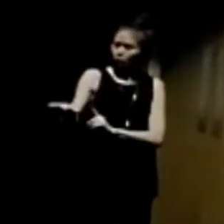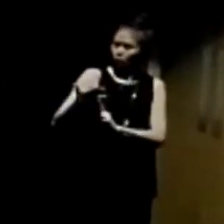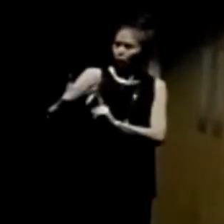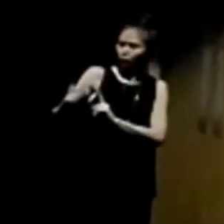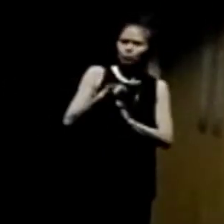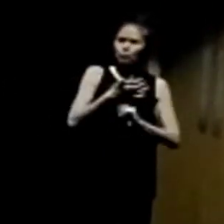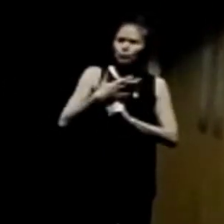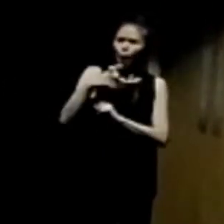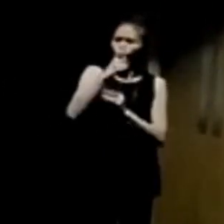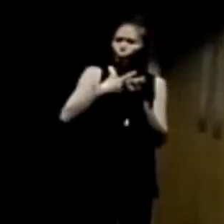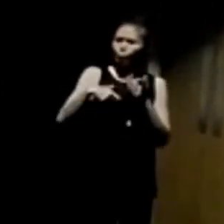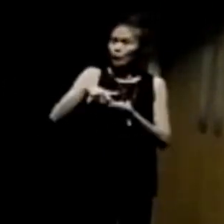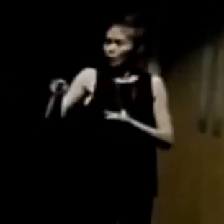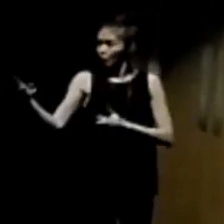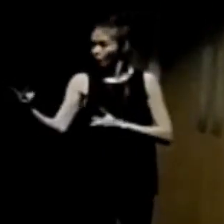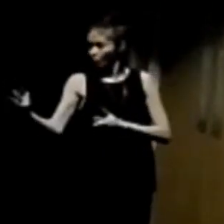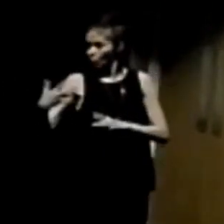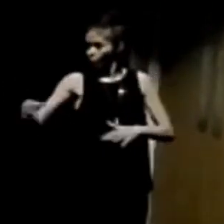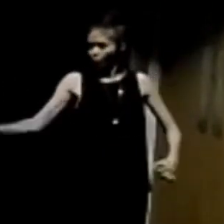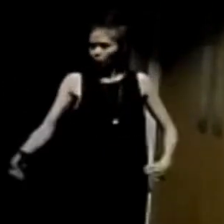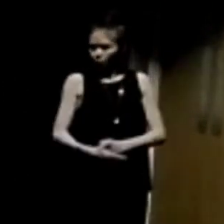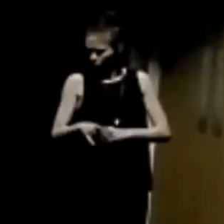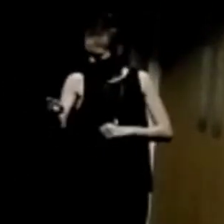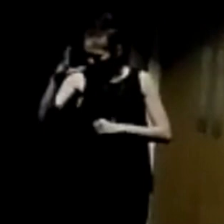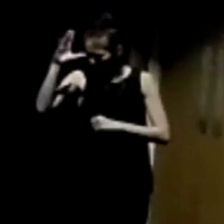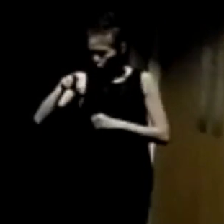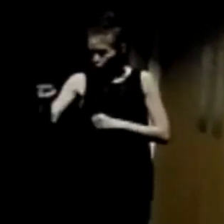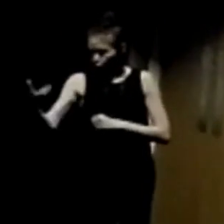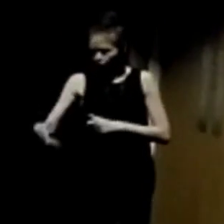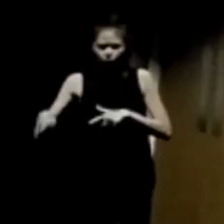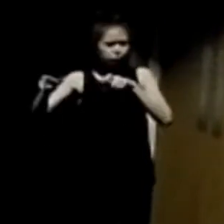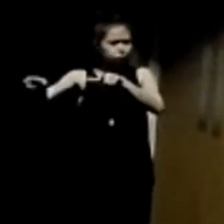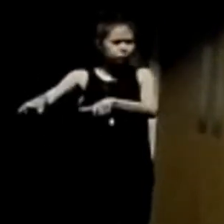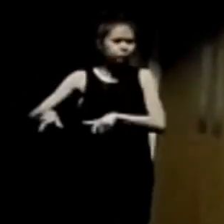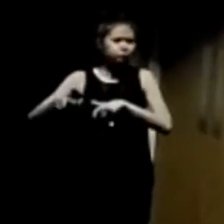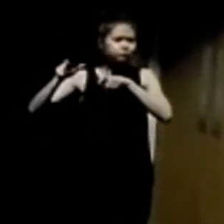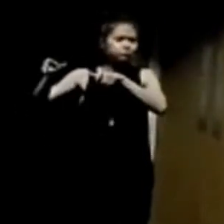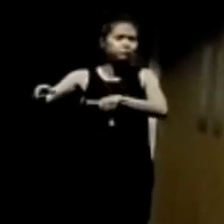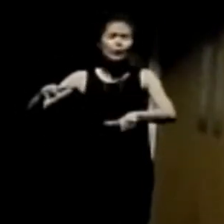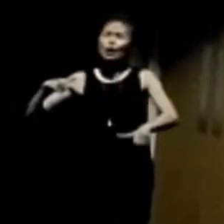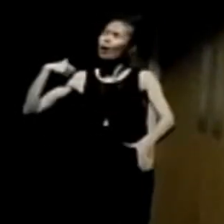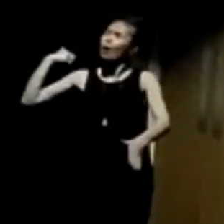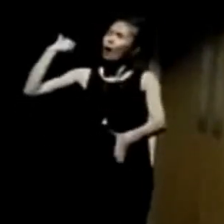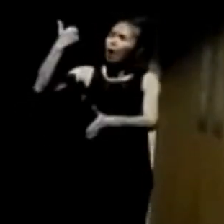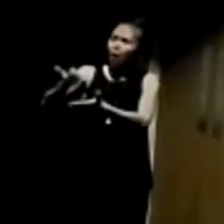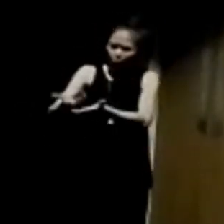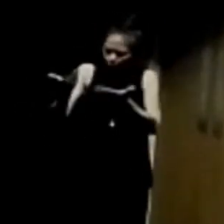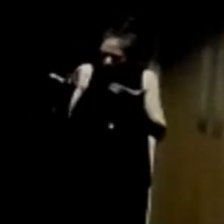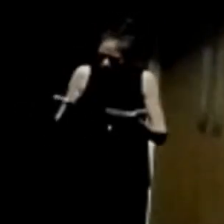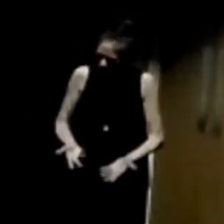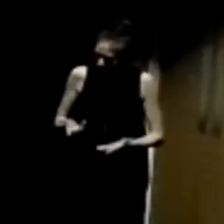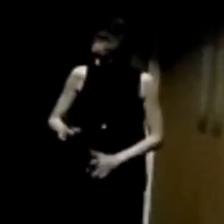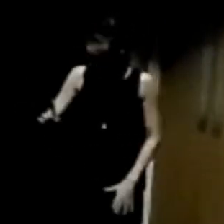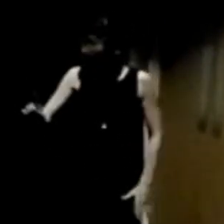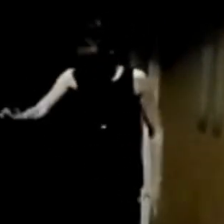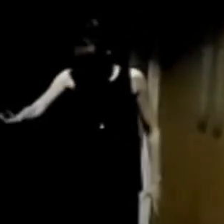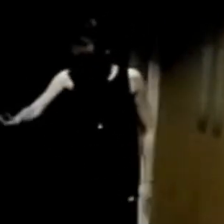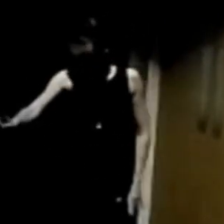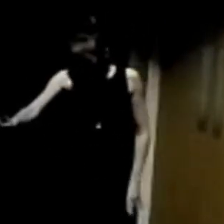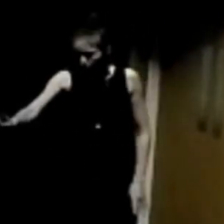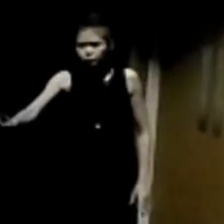long in our court of made their amorous suredom and here are to be tell me my daughters since now we shall divest